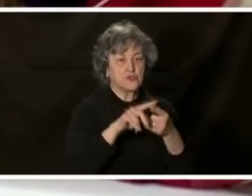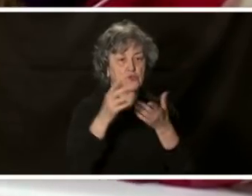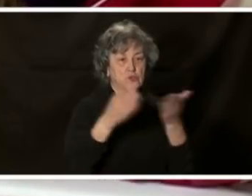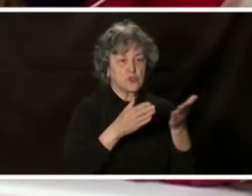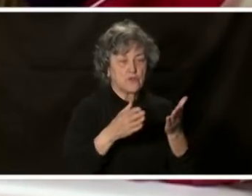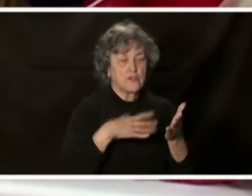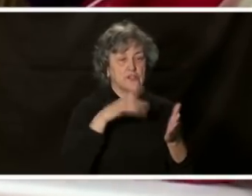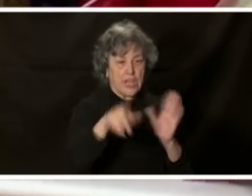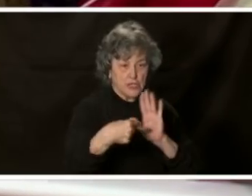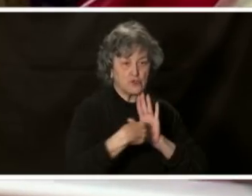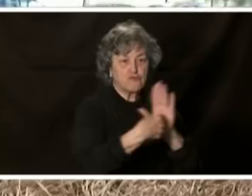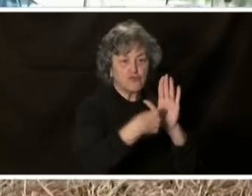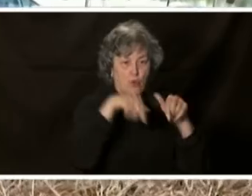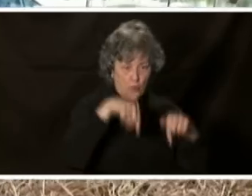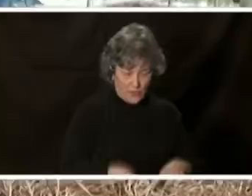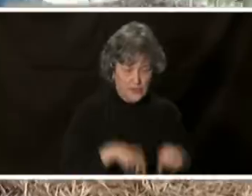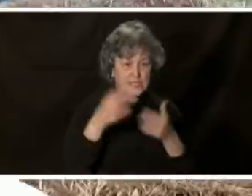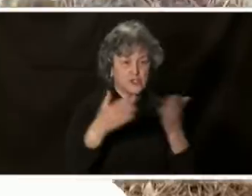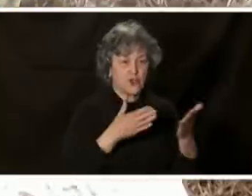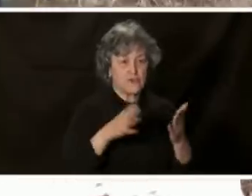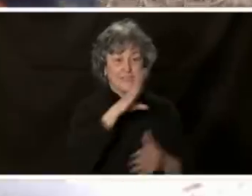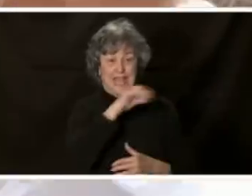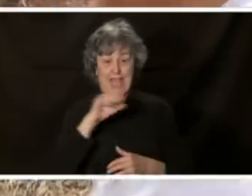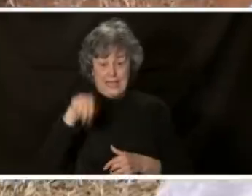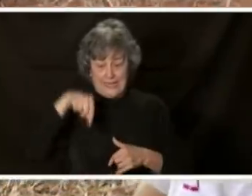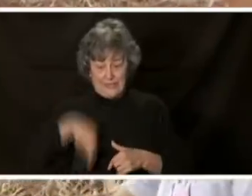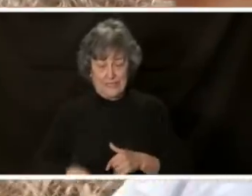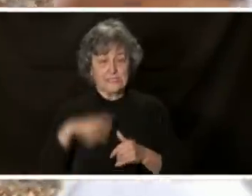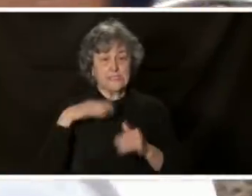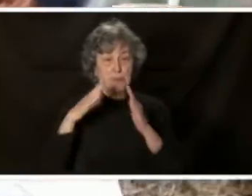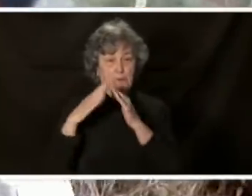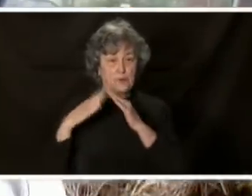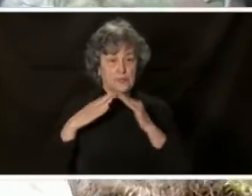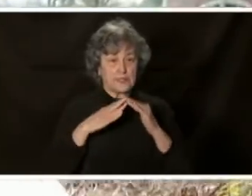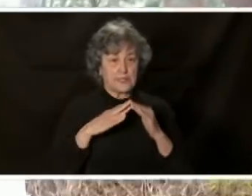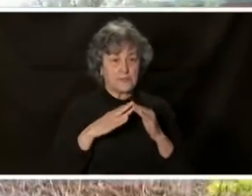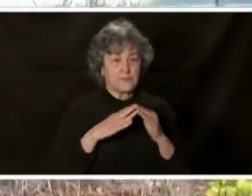ON THIS CAMPUS AND IN THIS COMMUNITY.